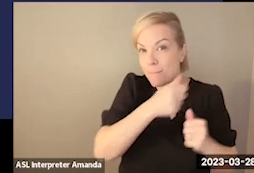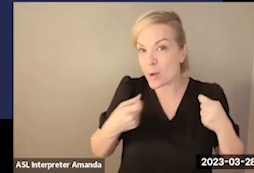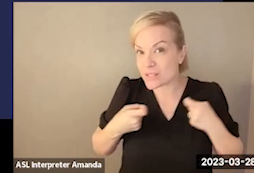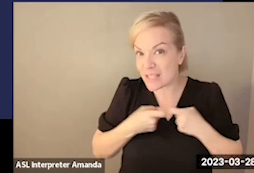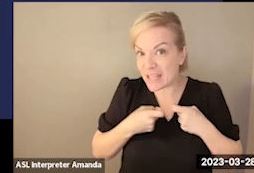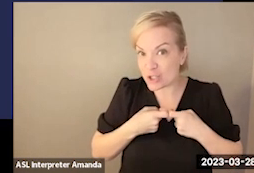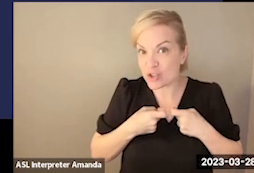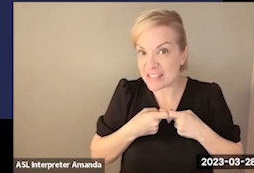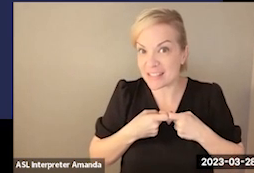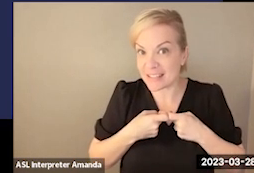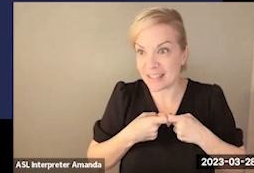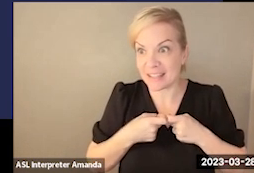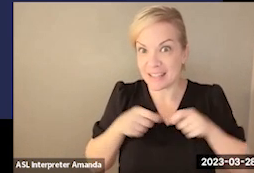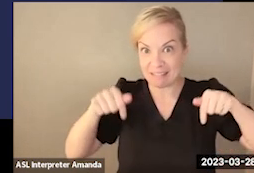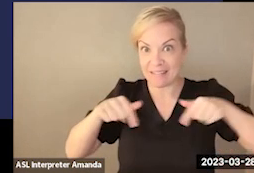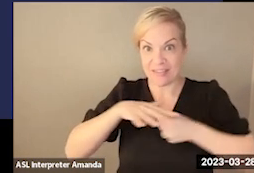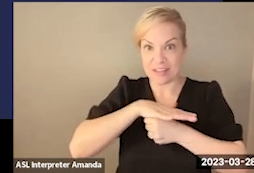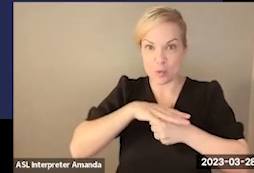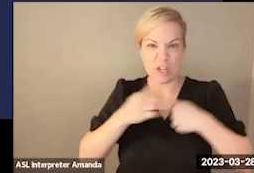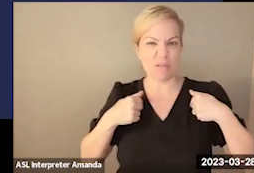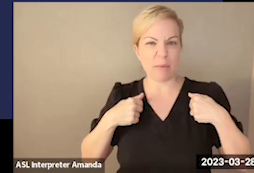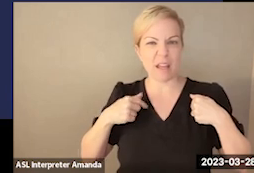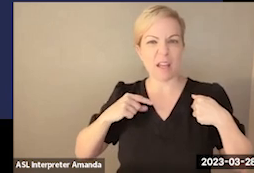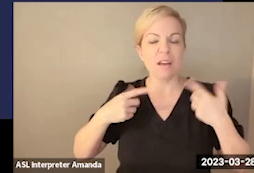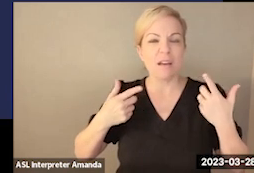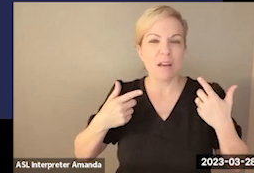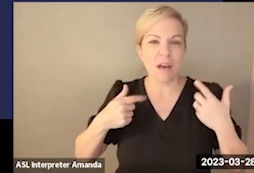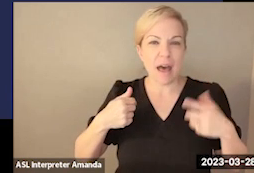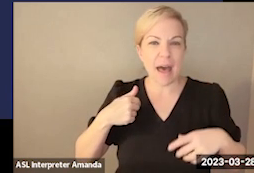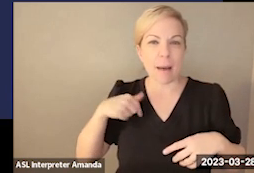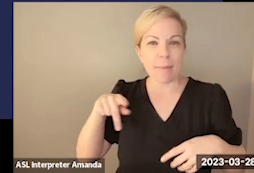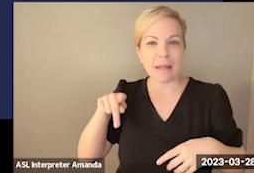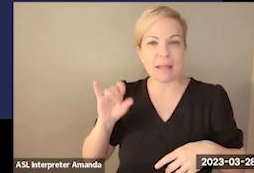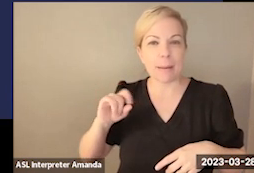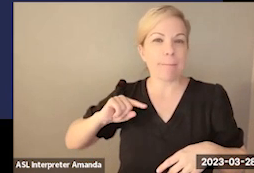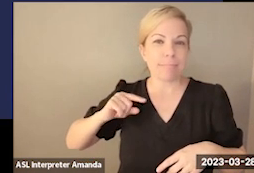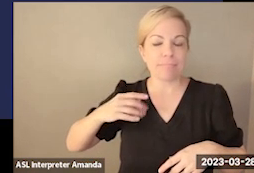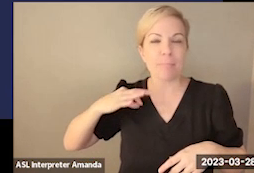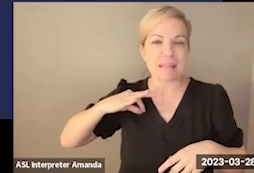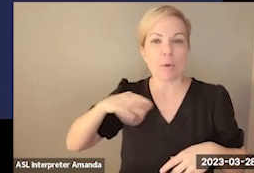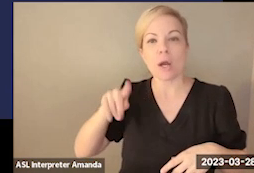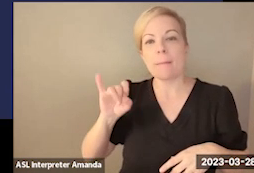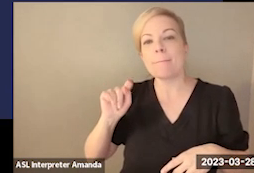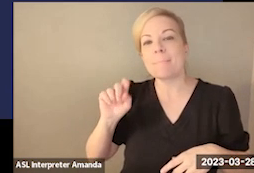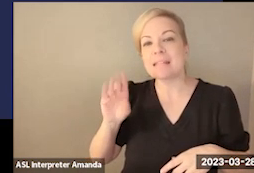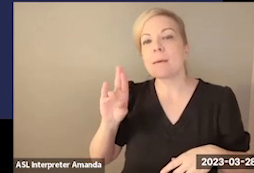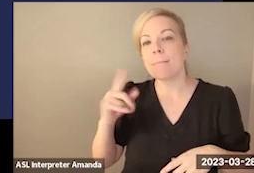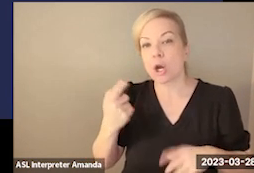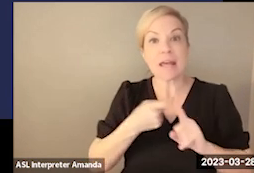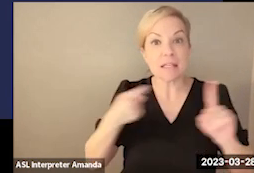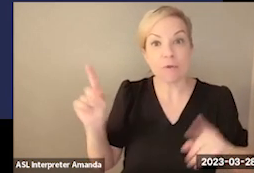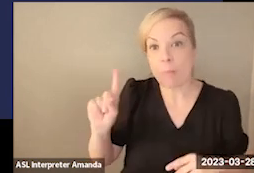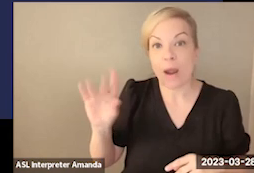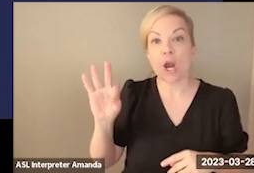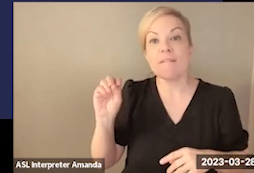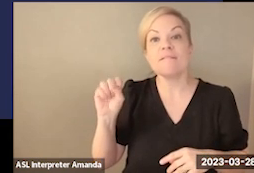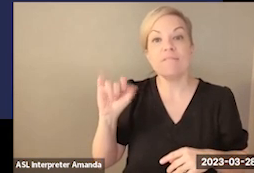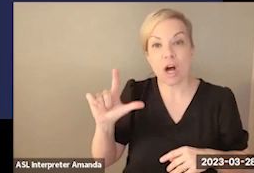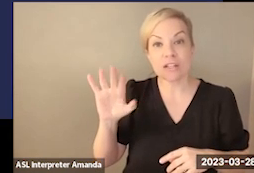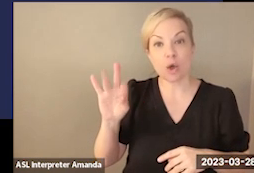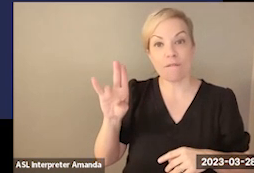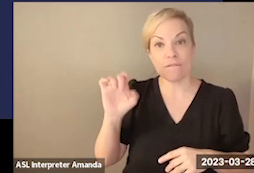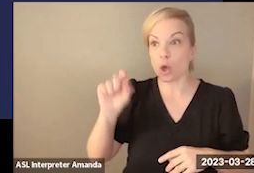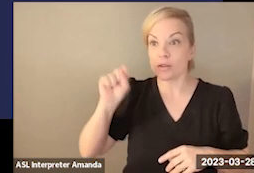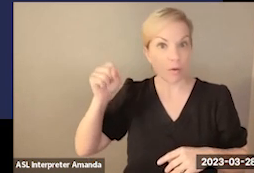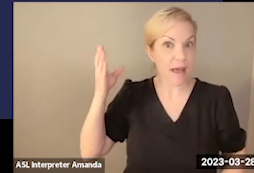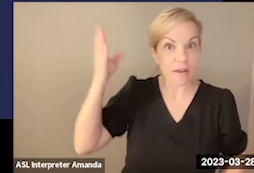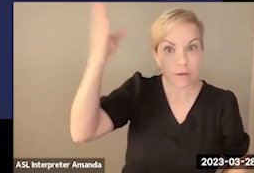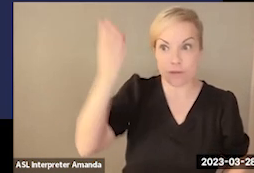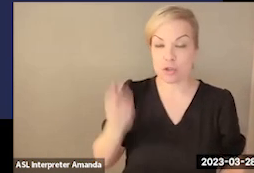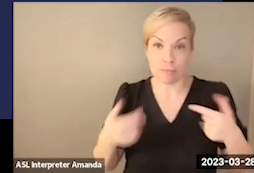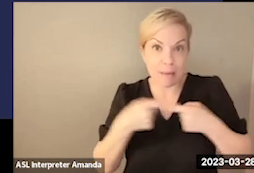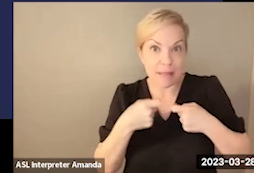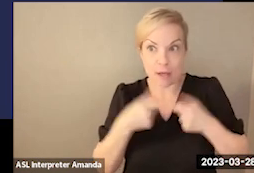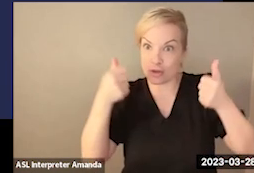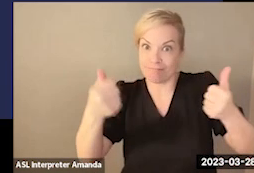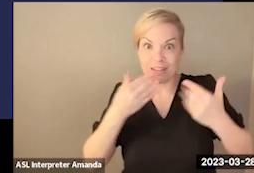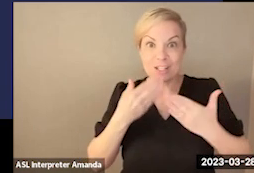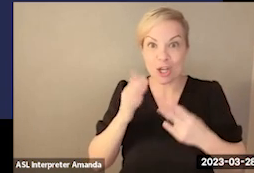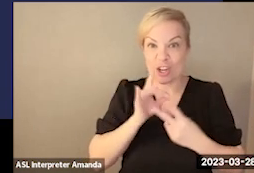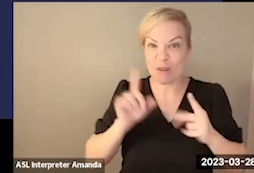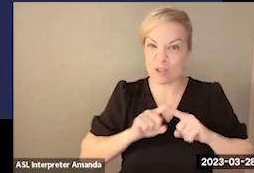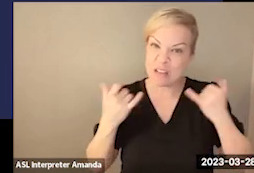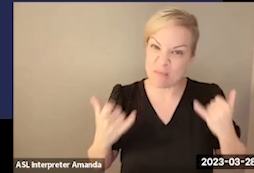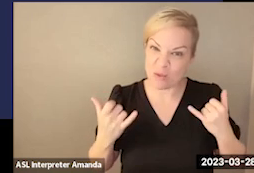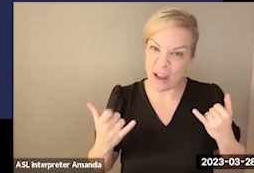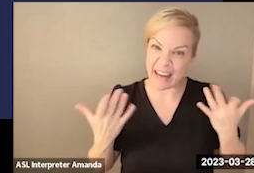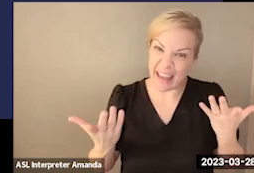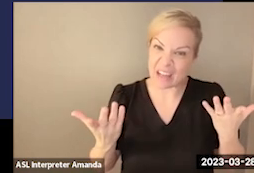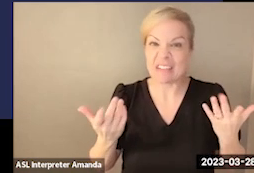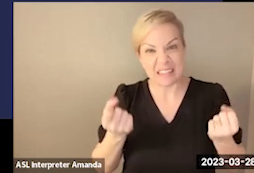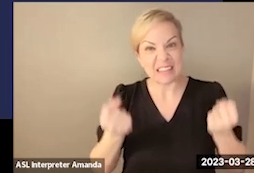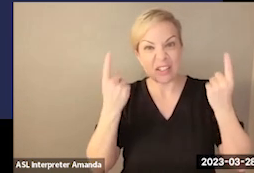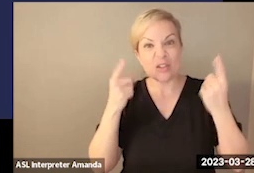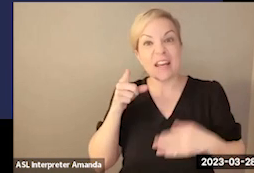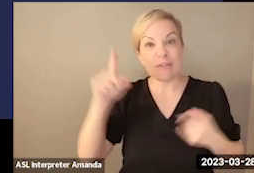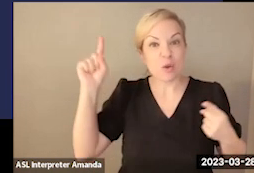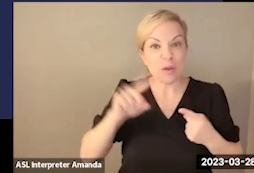Debbie Stine, Science & Technology Policy Academy: in this region where I am, which is in Pittsburgh, comes from fossil fuels. And so, even though electric vehicles in the future might be like a good option. Right now, you might have more impact reducing greenhouse gas emissions by